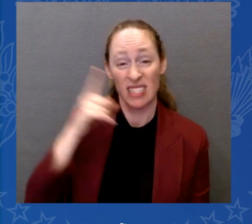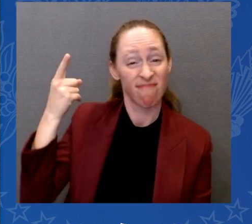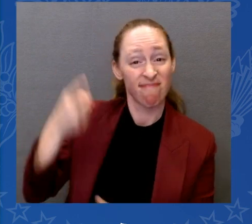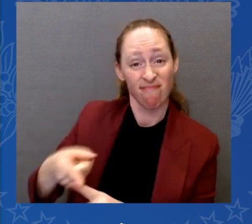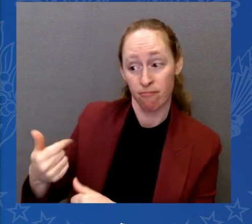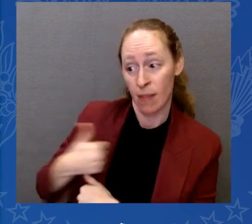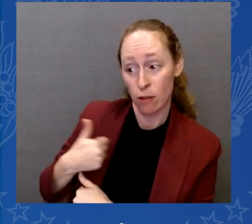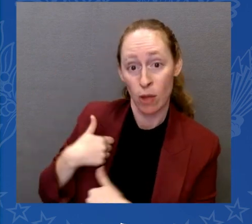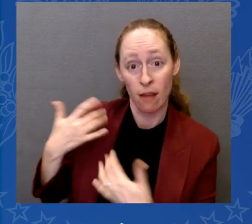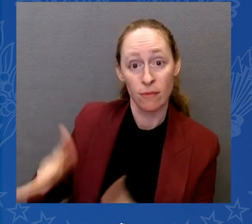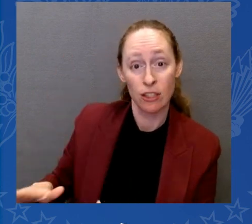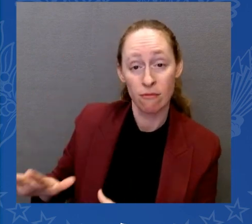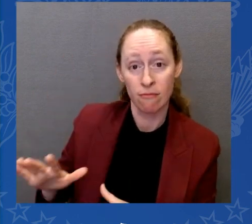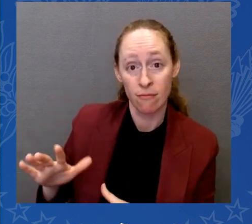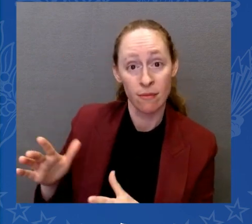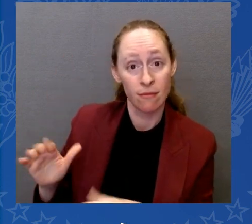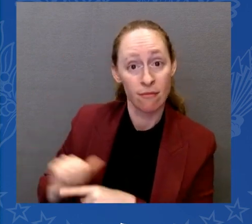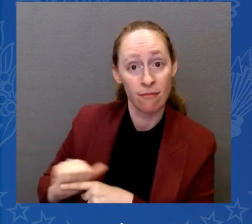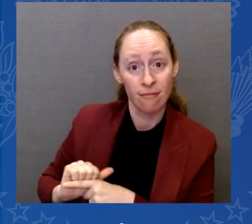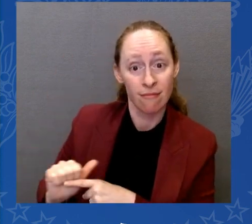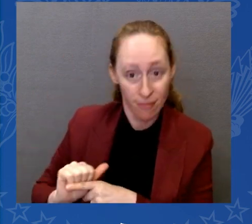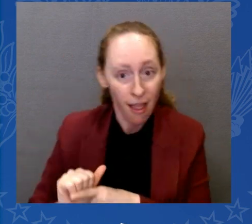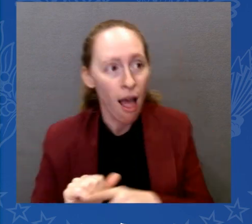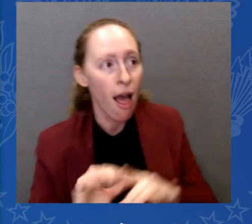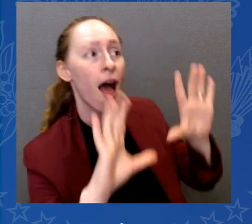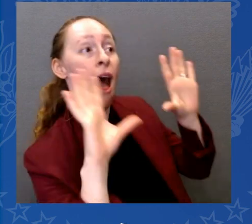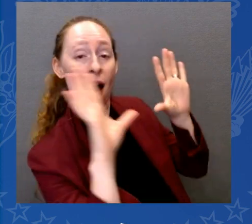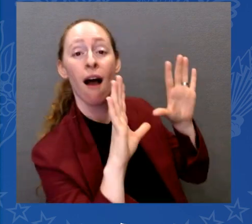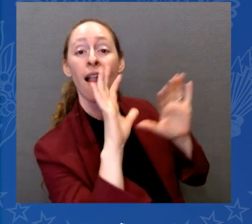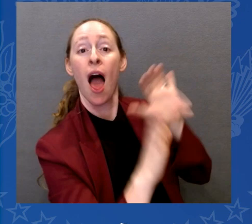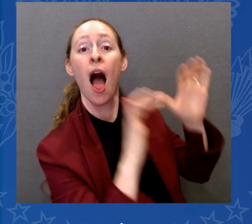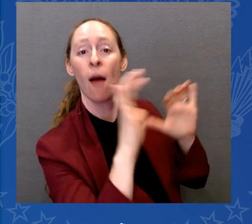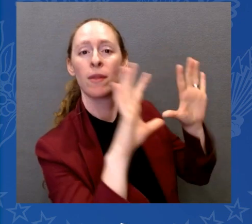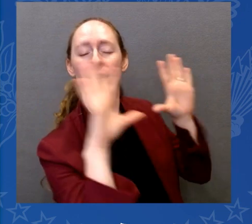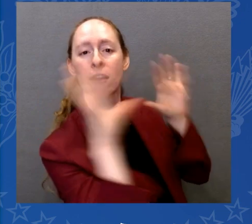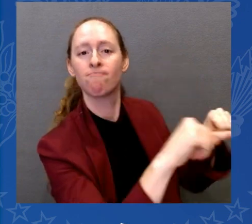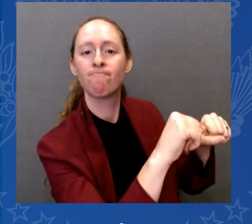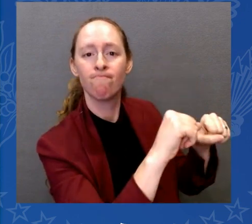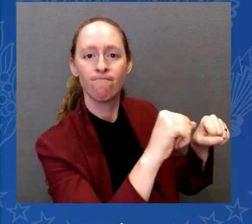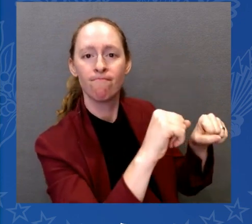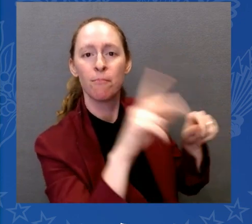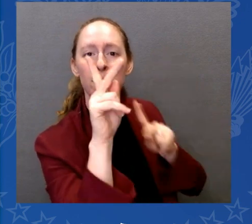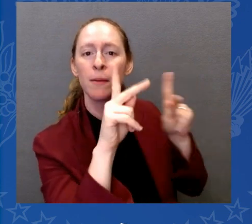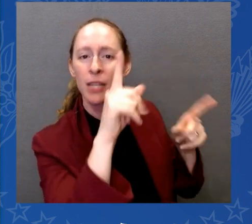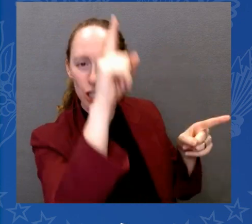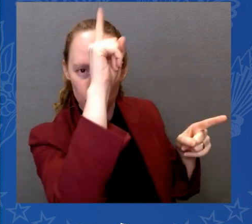capted [sic] -- captured key positions, and broke through the German defense line at a pivotal point in the war.